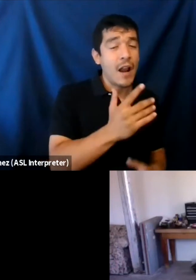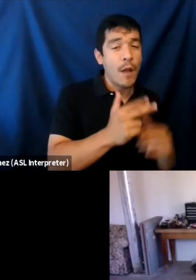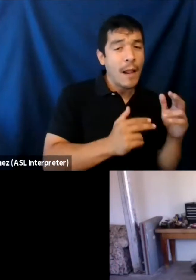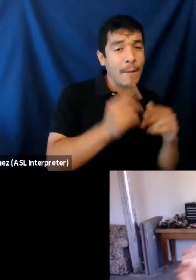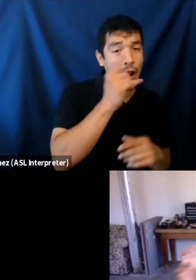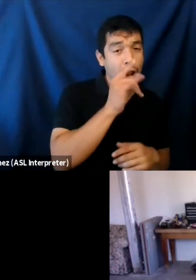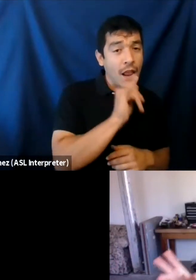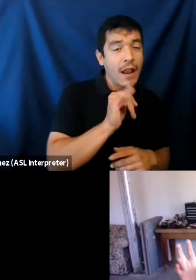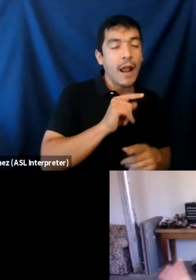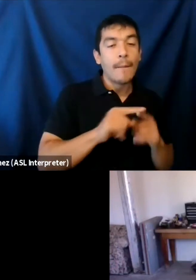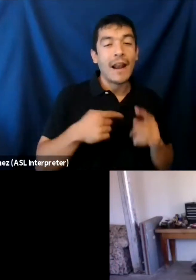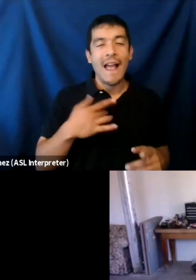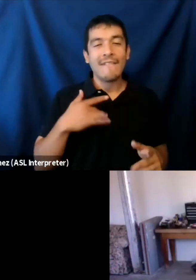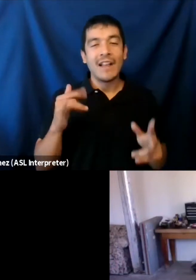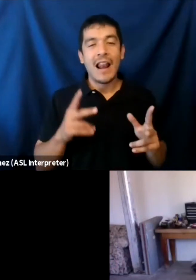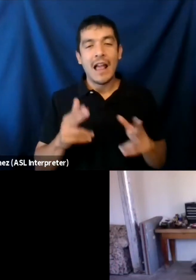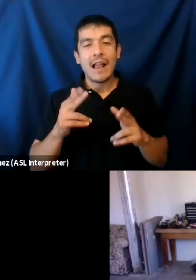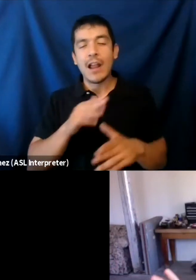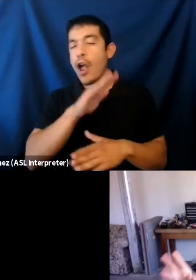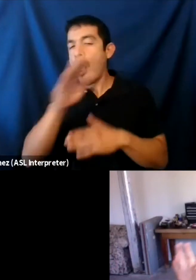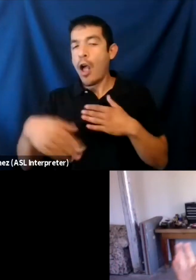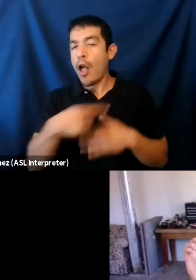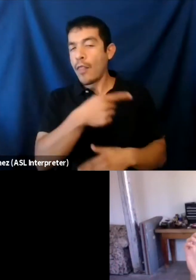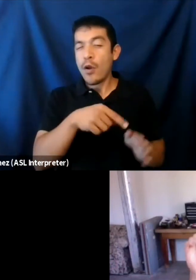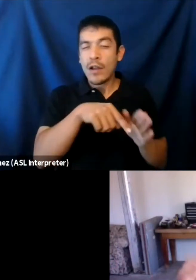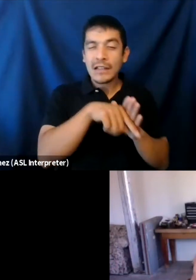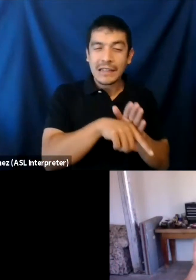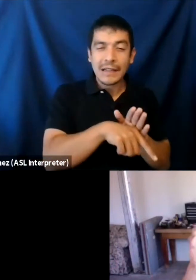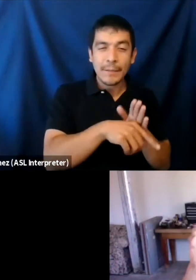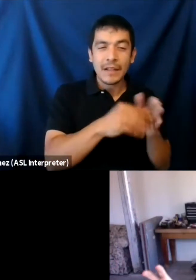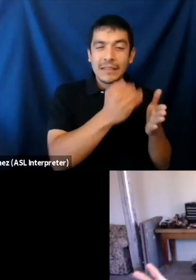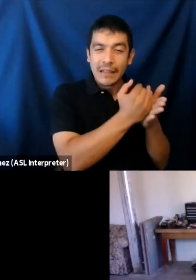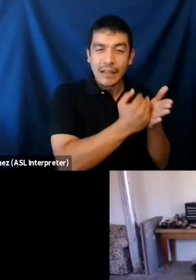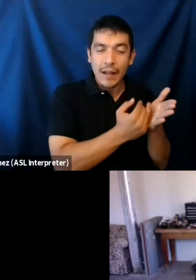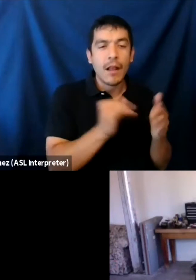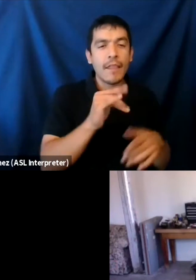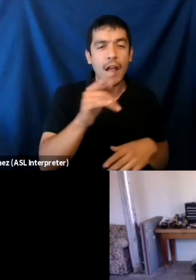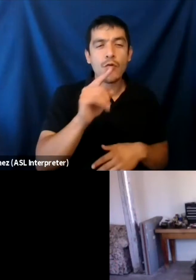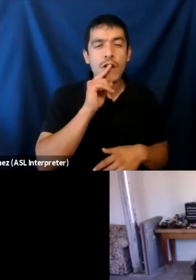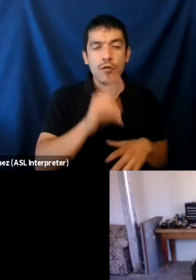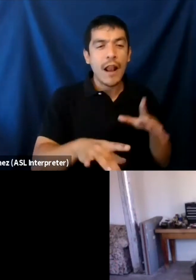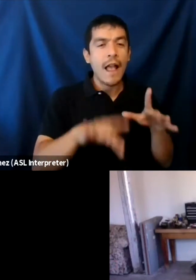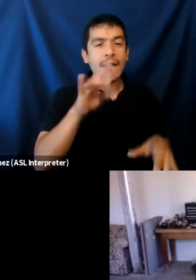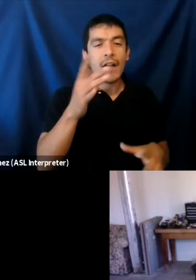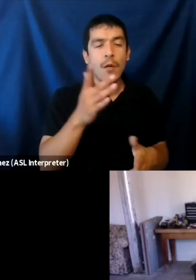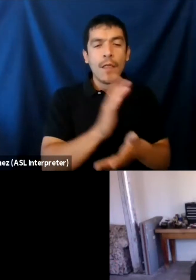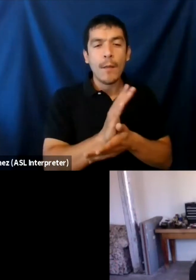but I feel like editing has all those details. And like that's where you actually find out what the film is 'cause it's like, oh, it's great,